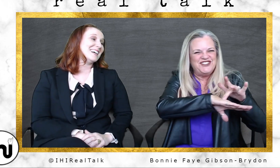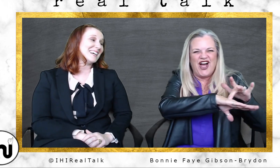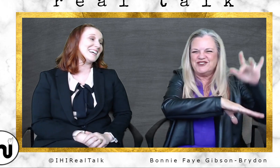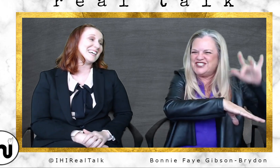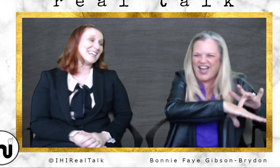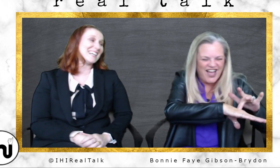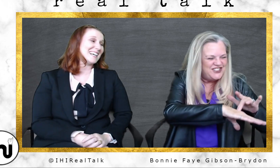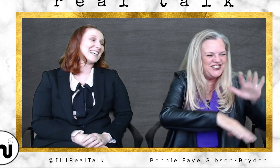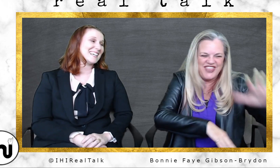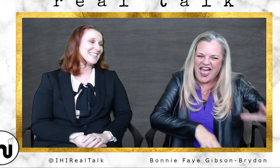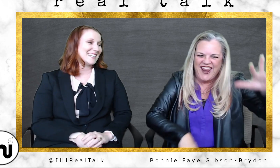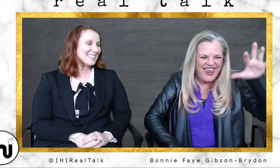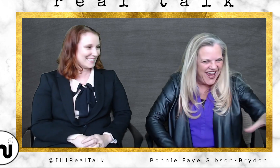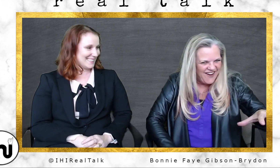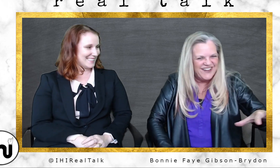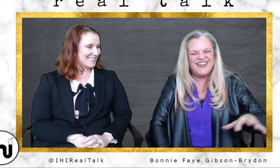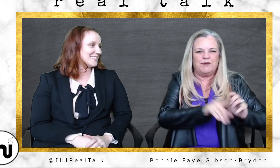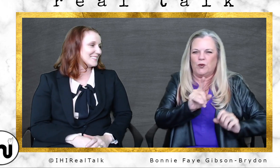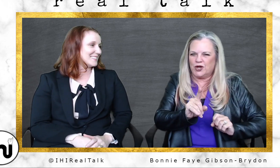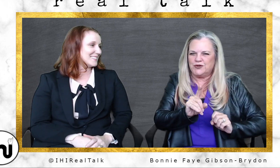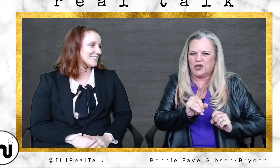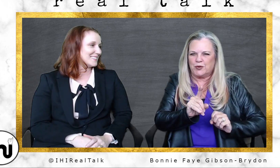Bonnie: You don't touch that area, but where do interpreters